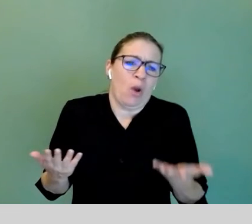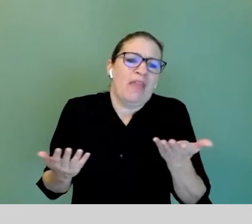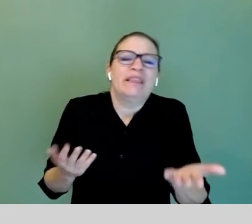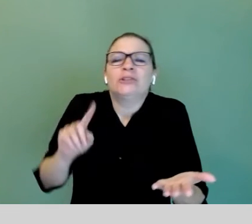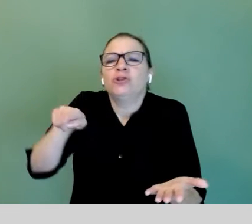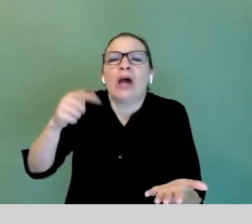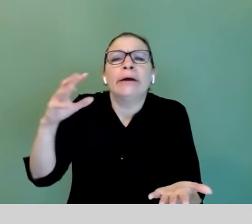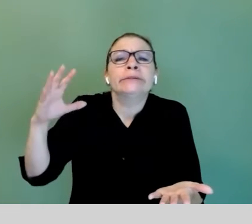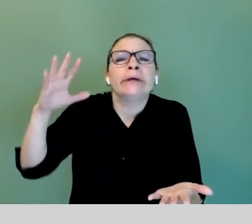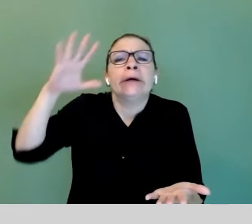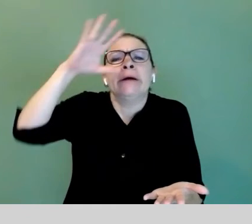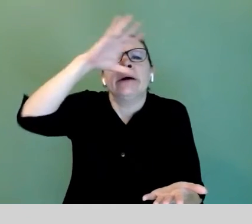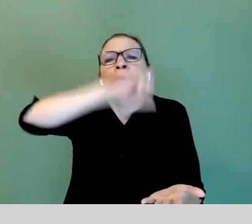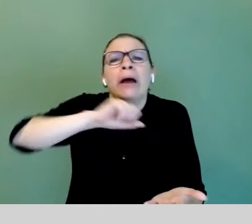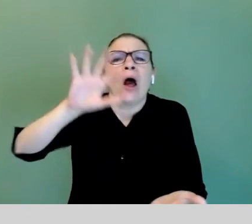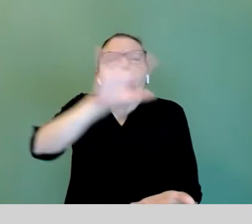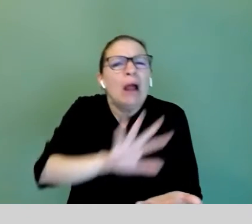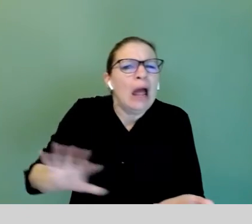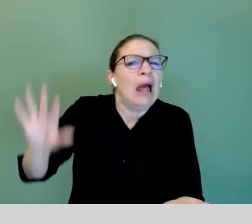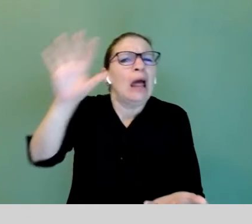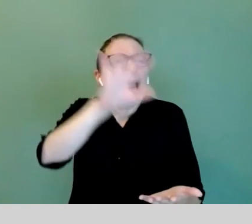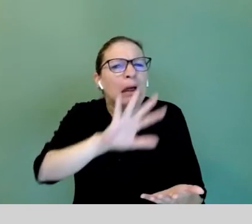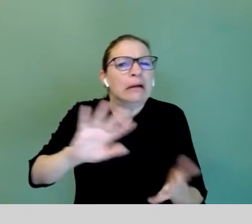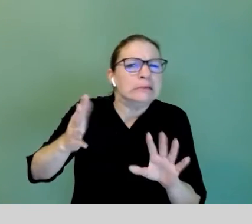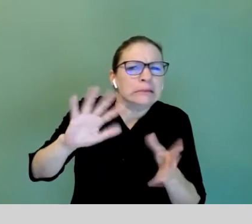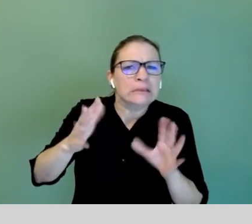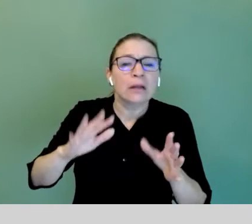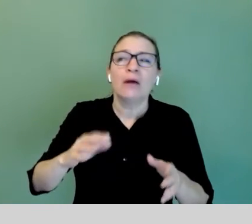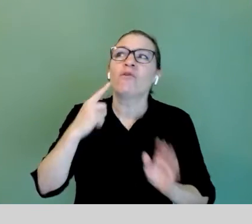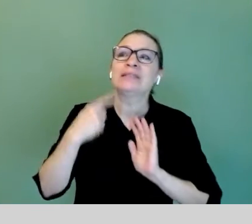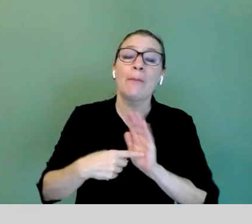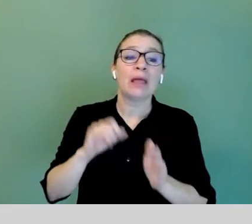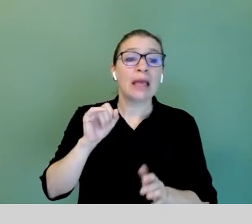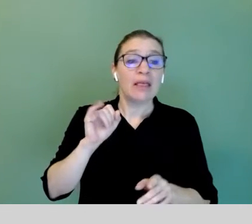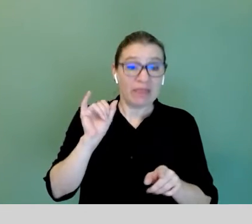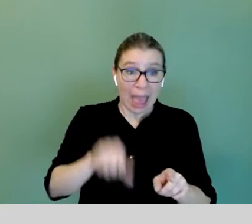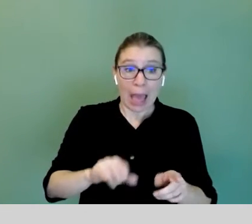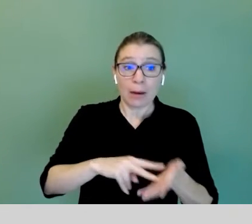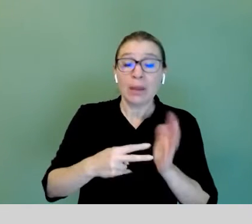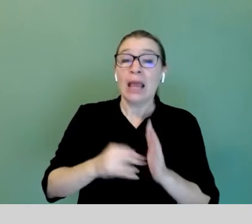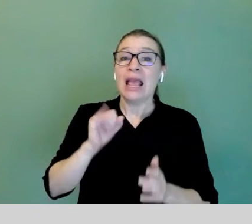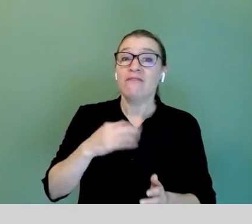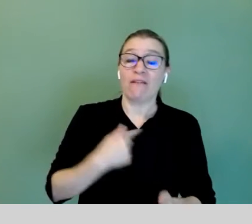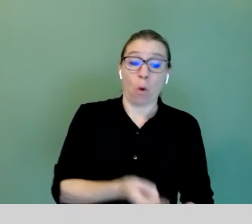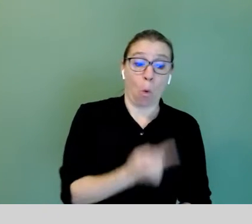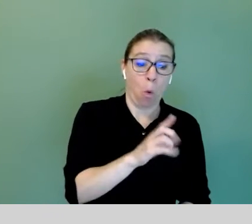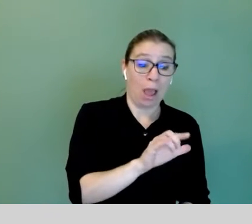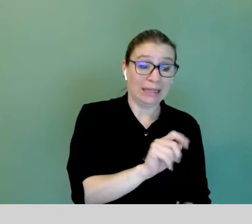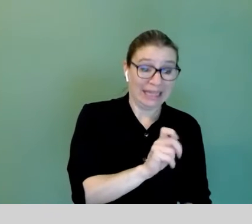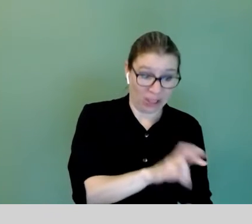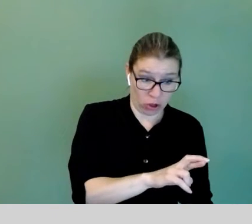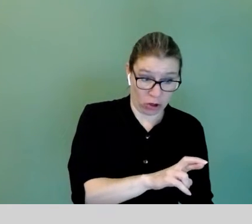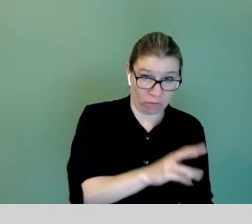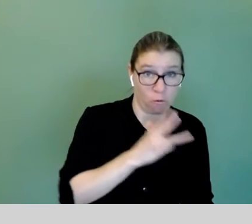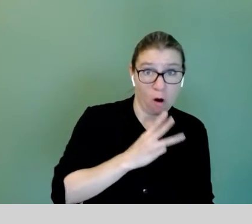So this is only an approximation. This is like, if you have one liter of water, and you add another liter of water,